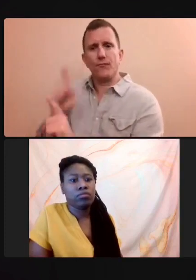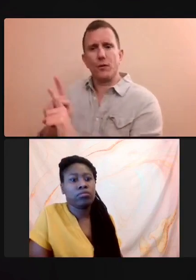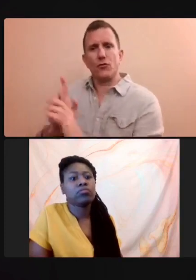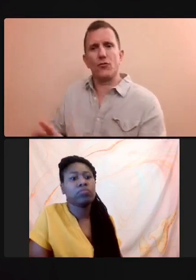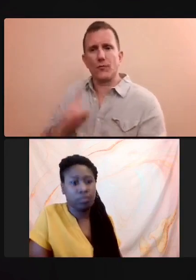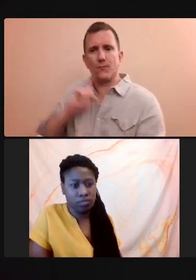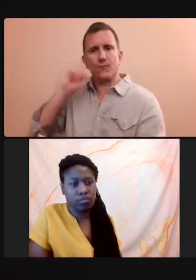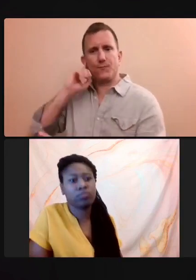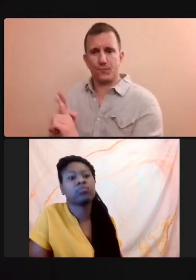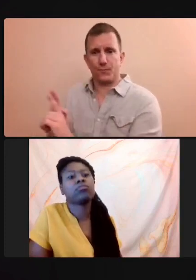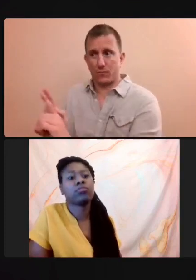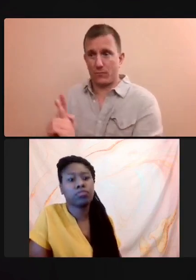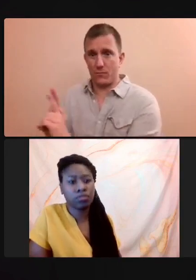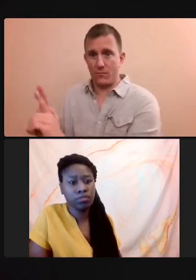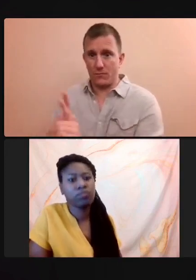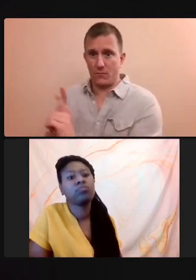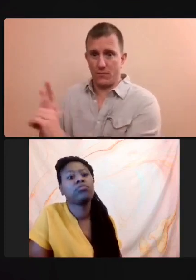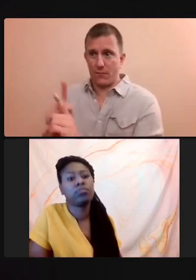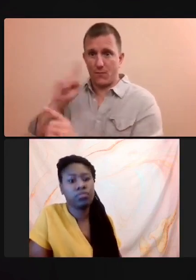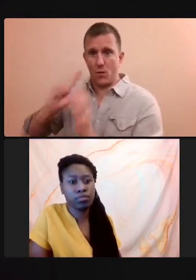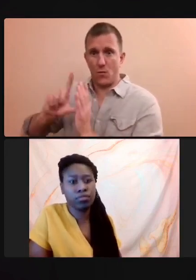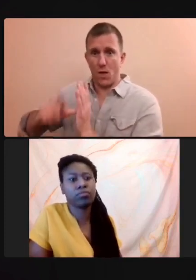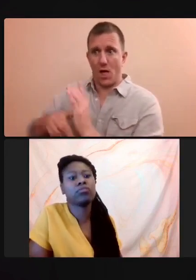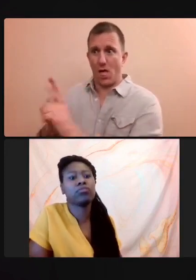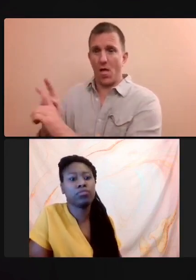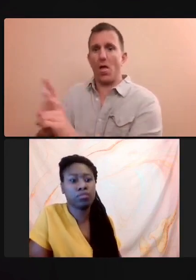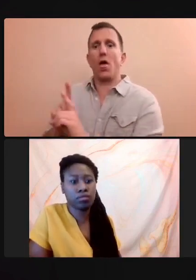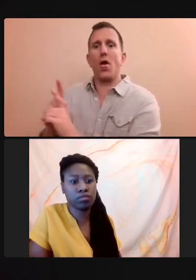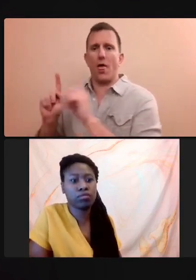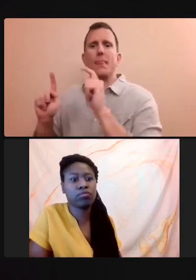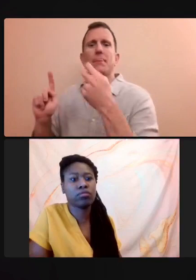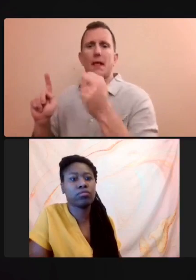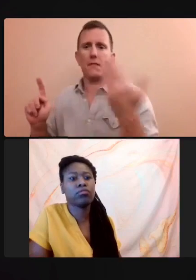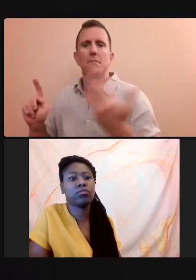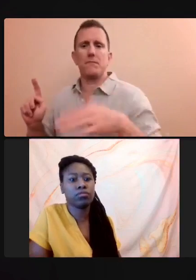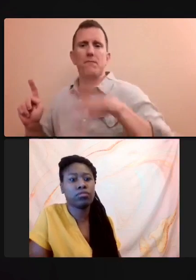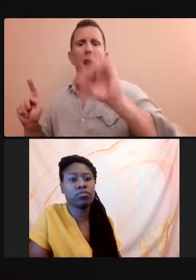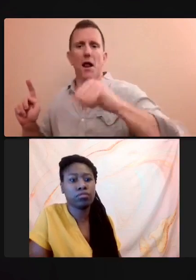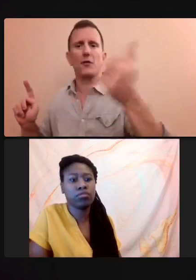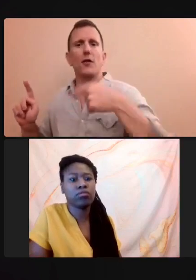that's 10 hours away or two states over that has a deaf instructor.